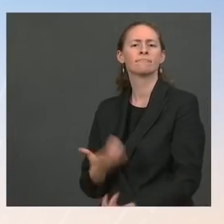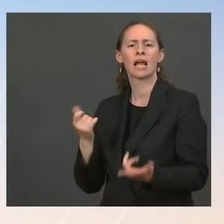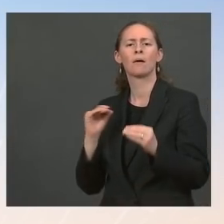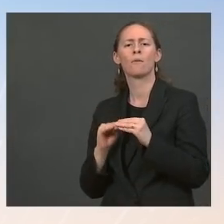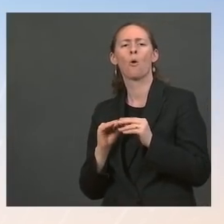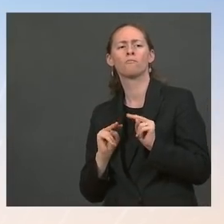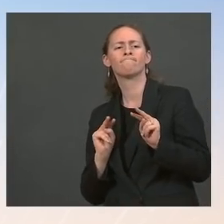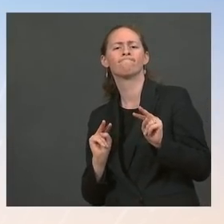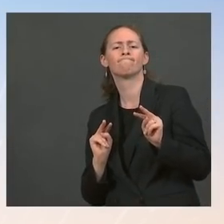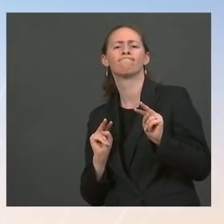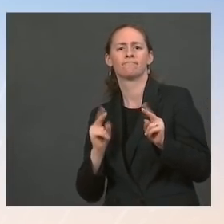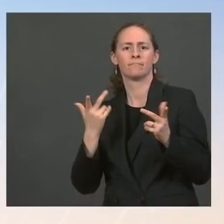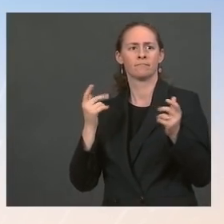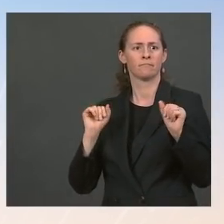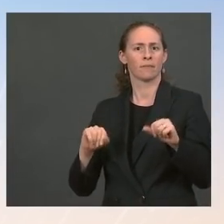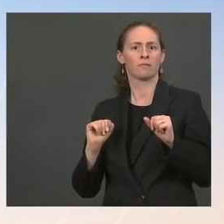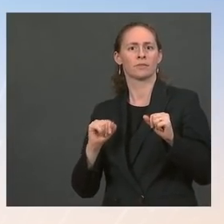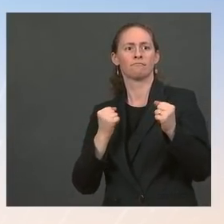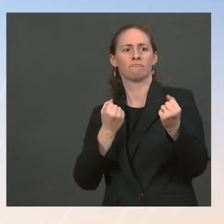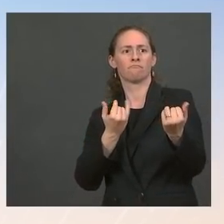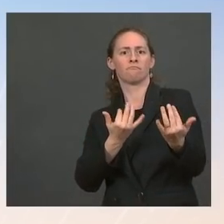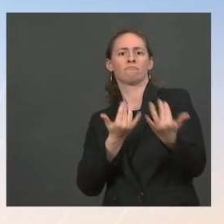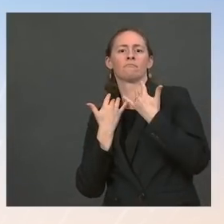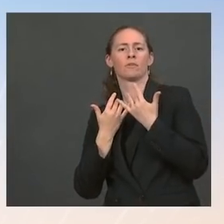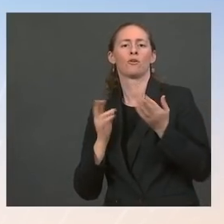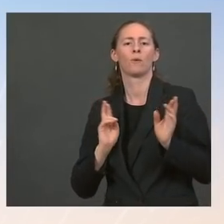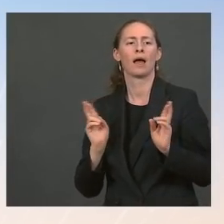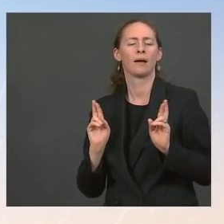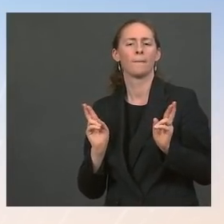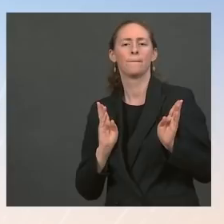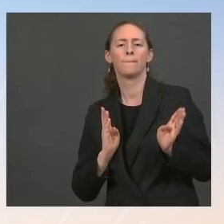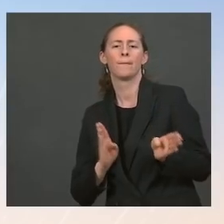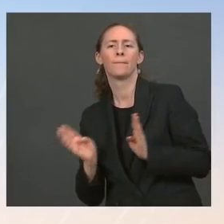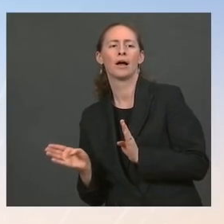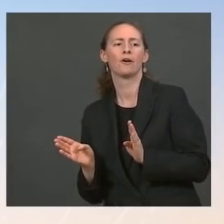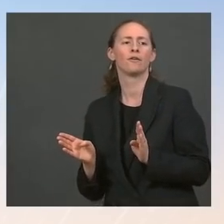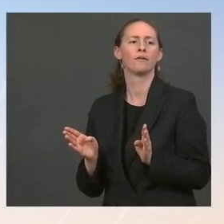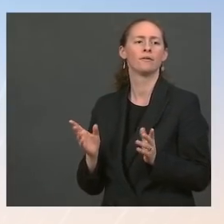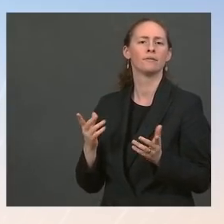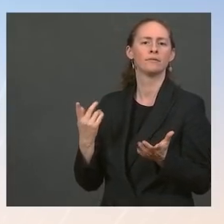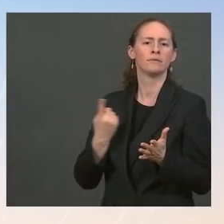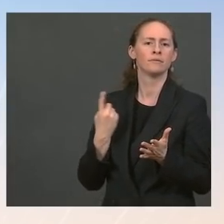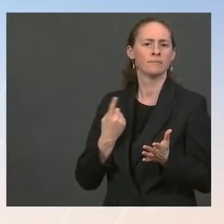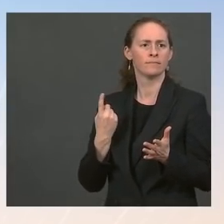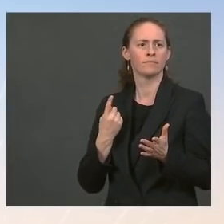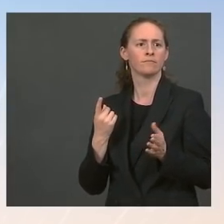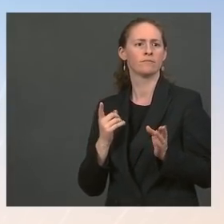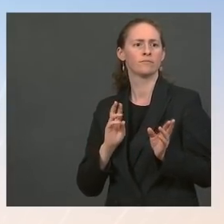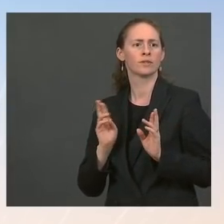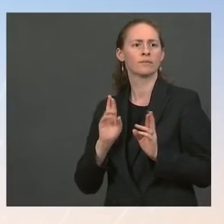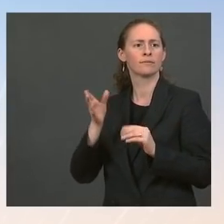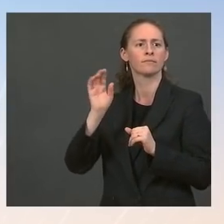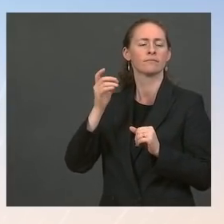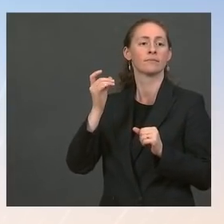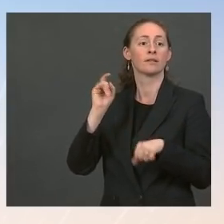that are coming that could help DHS get resources to the border if they see migrants coming. Ms. Psaki: Mm-hmm.